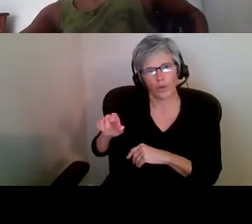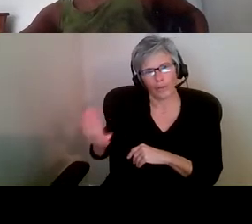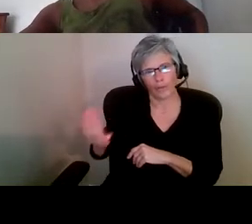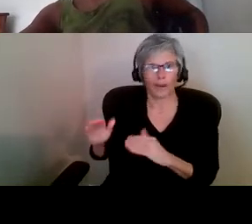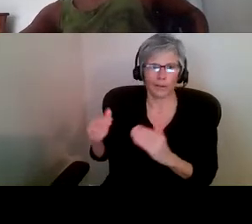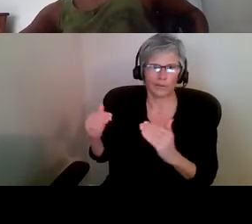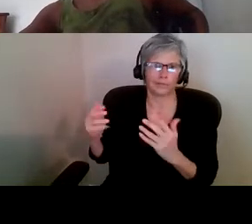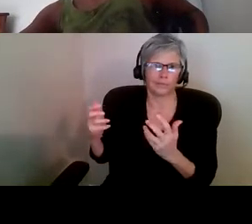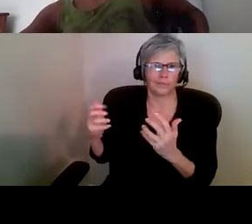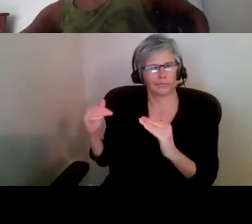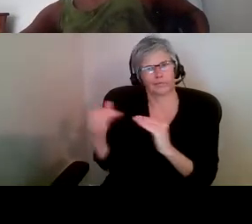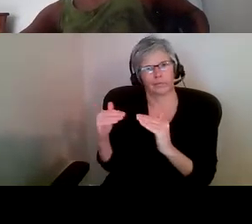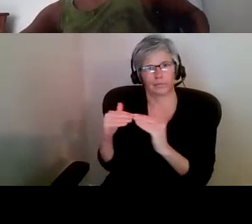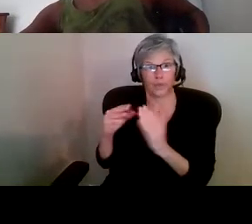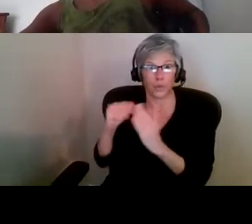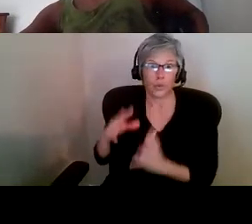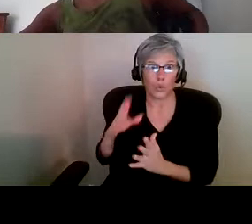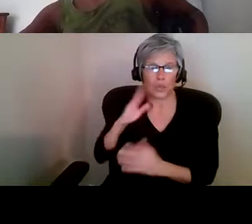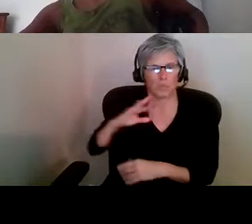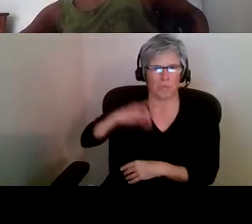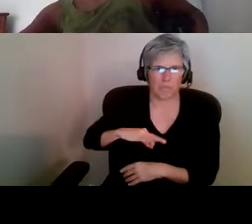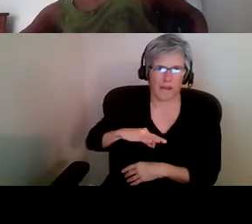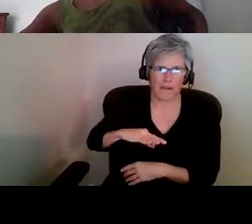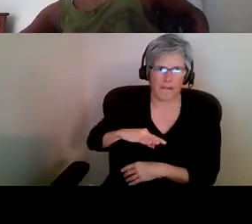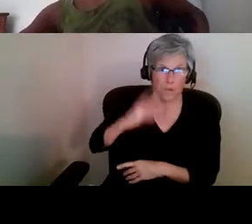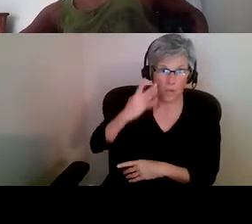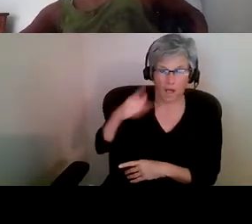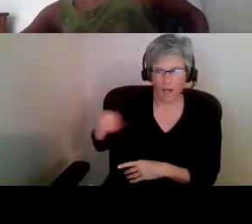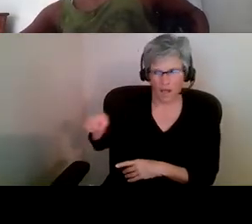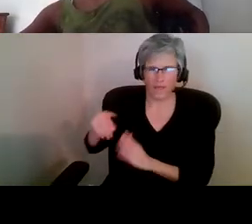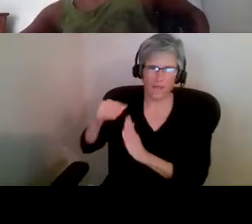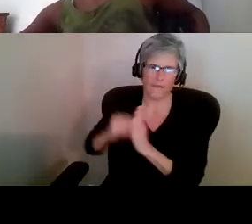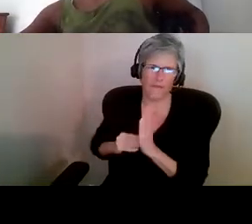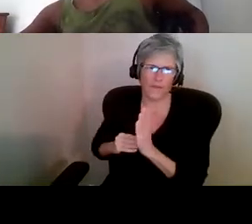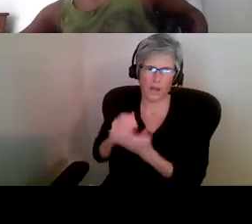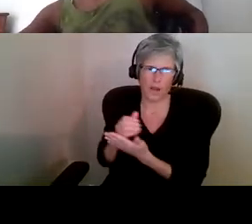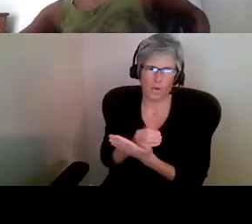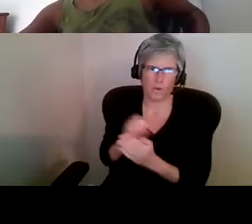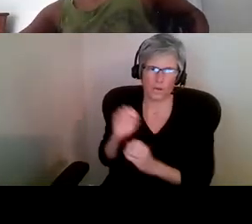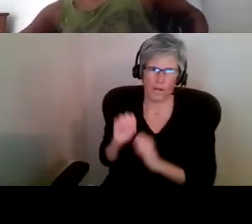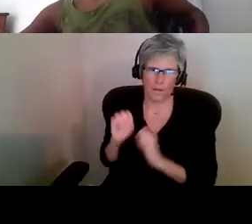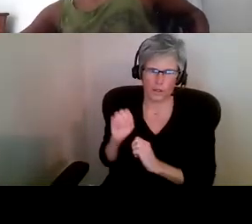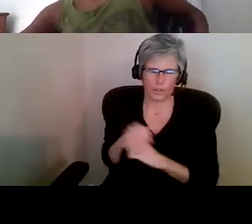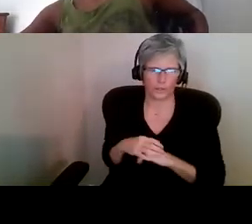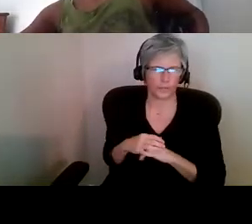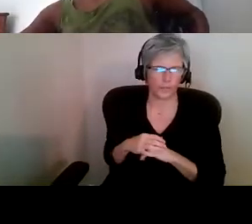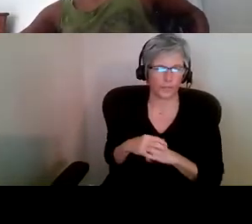from them being taking the time to fill out the course evaluations. Use class time, that